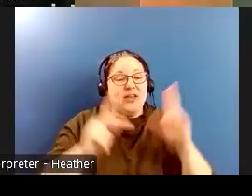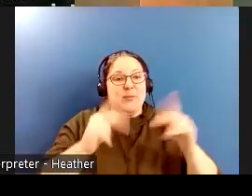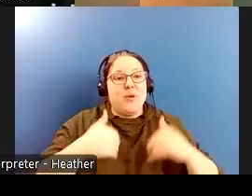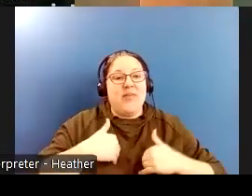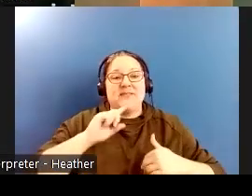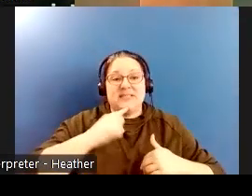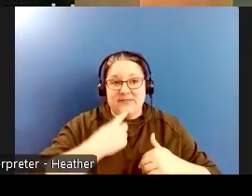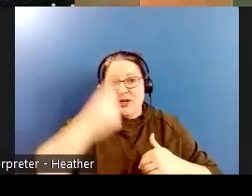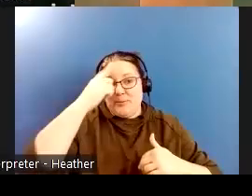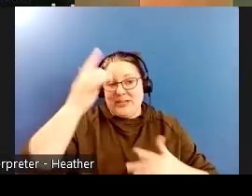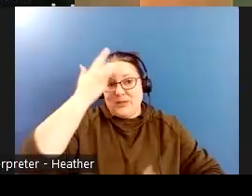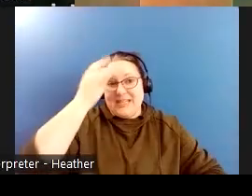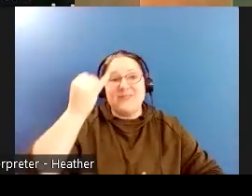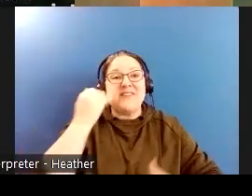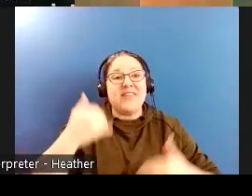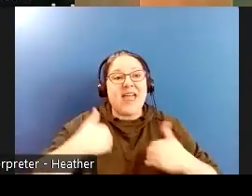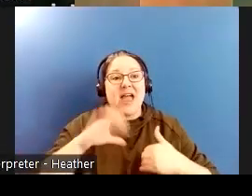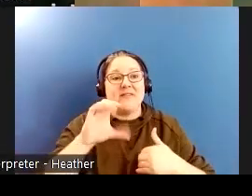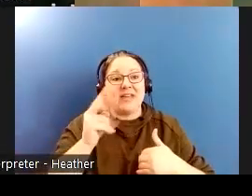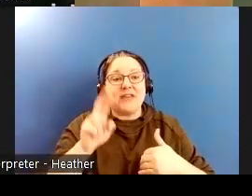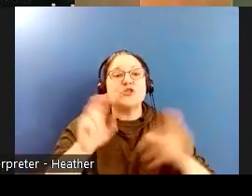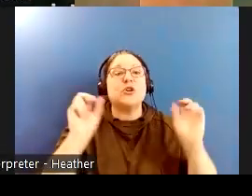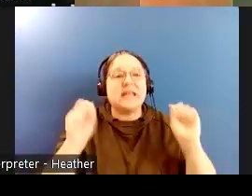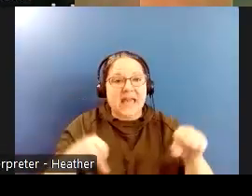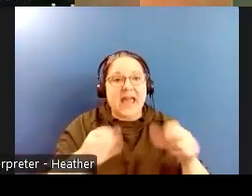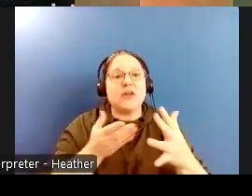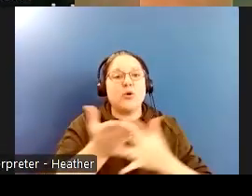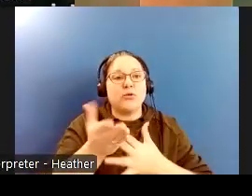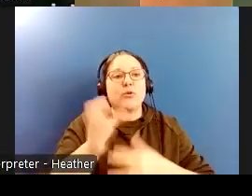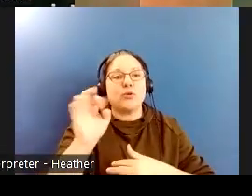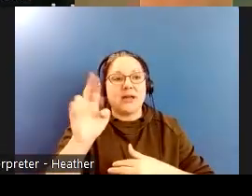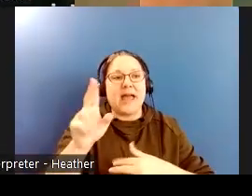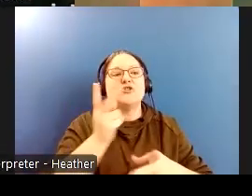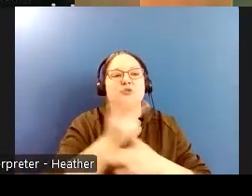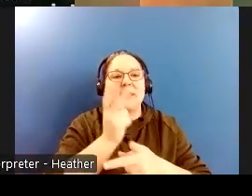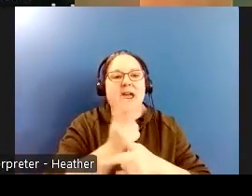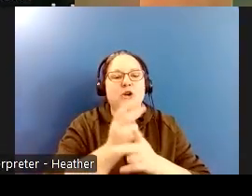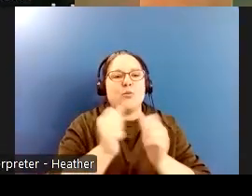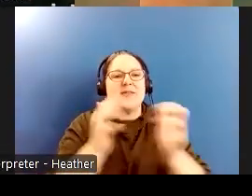even if they have cancer, can go through cancer care without us even knowing what that means in